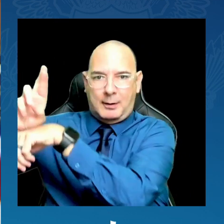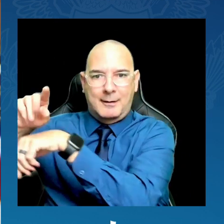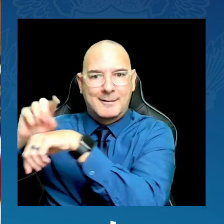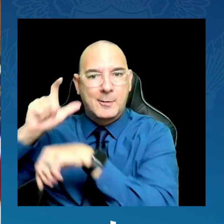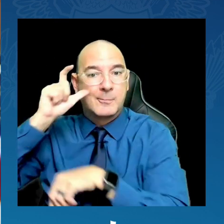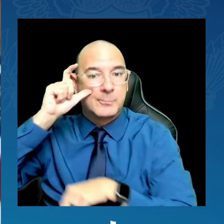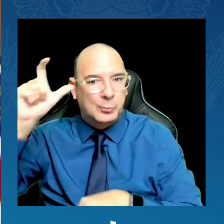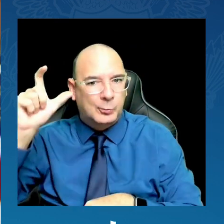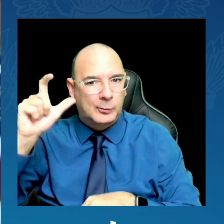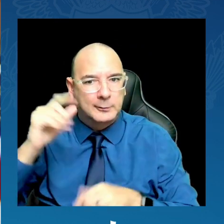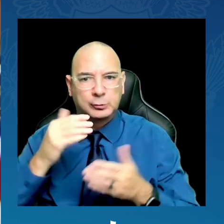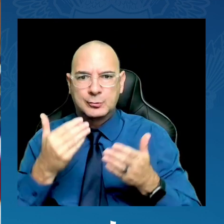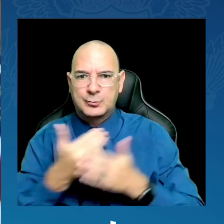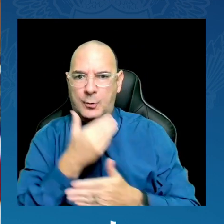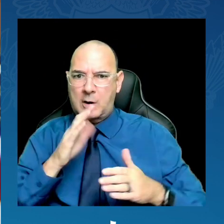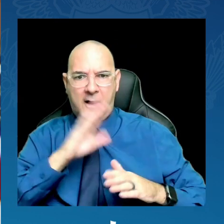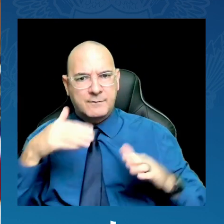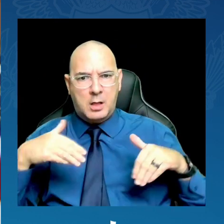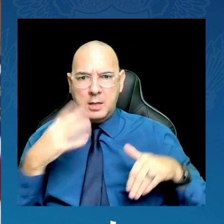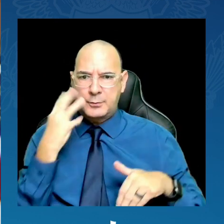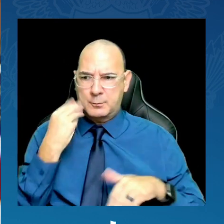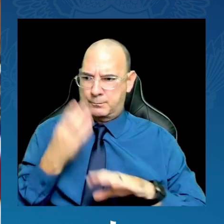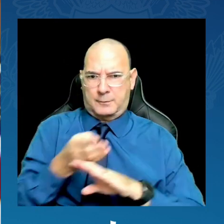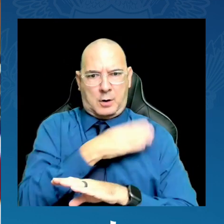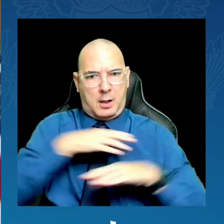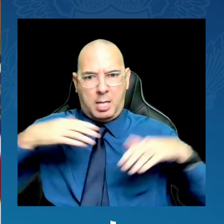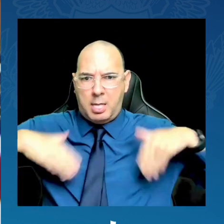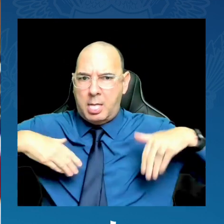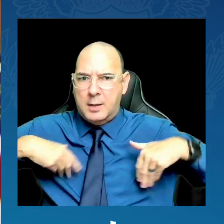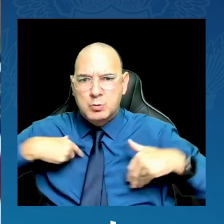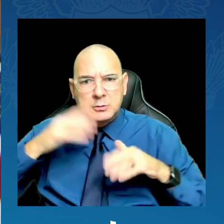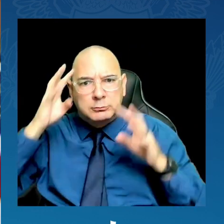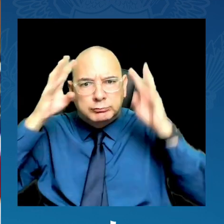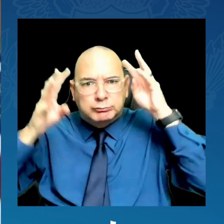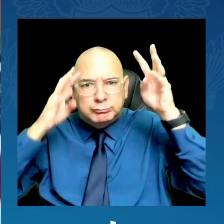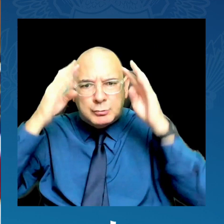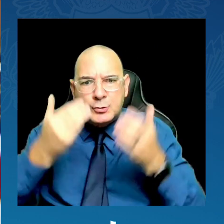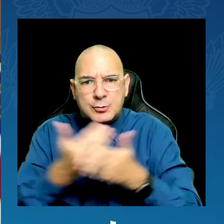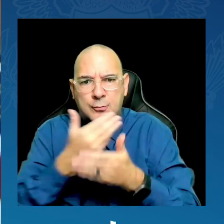With innovative new partnerships, technologies and systems to study